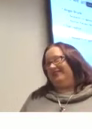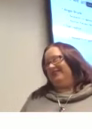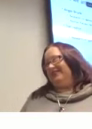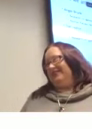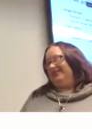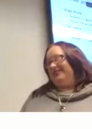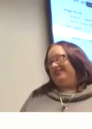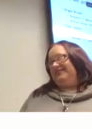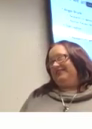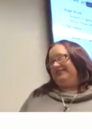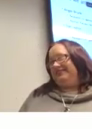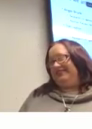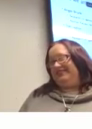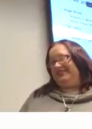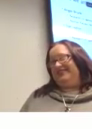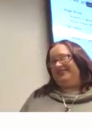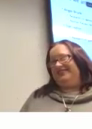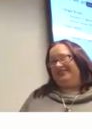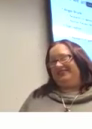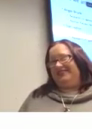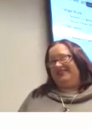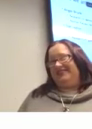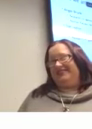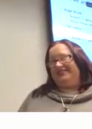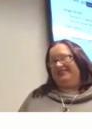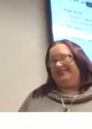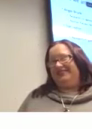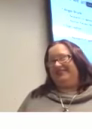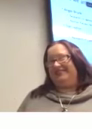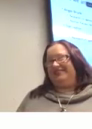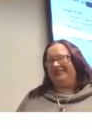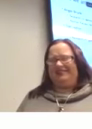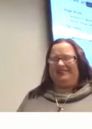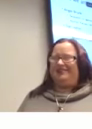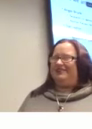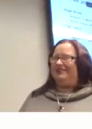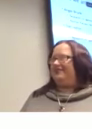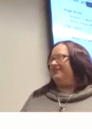Daniel: While we had that fantastic introduction, I'm Dan. I am a long time game geek.